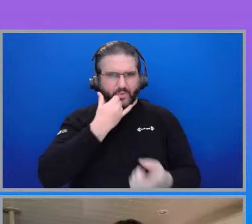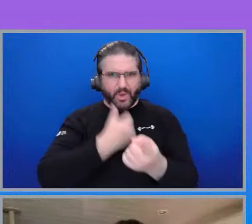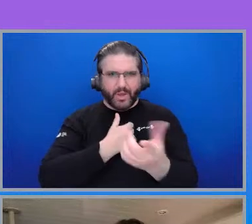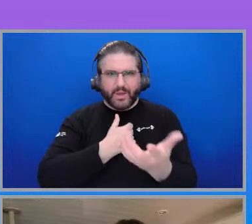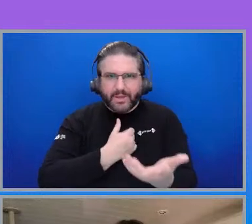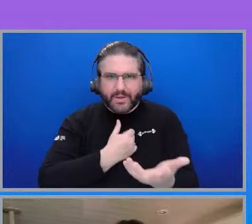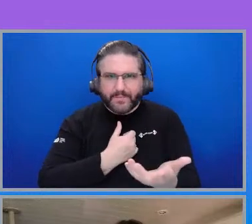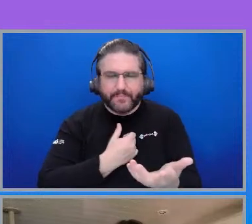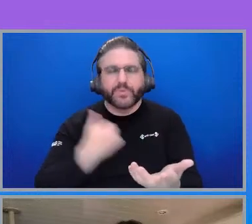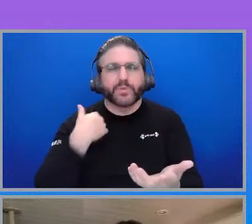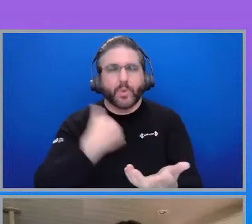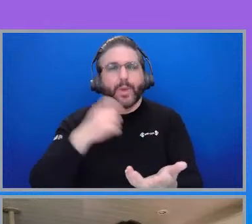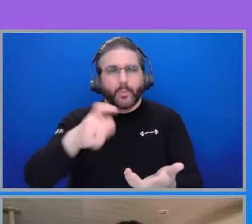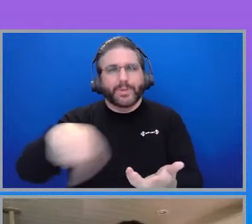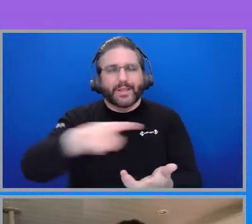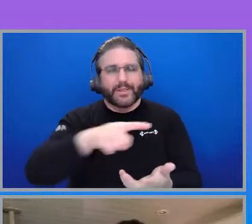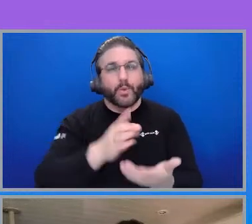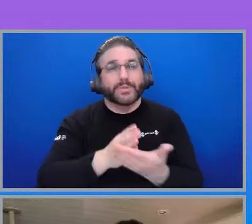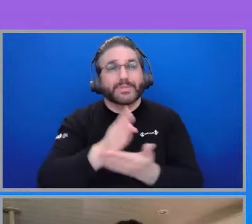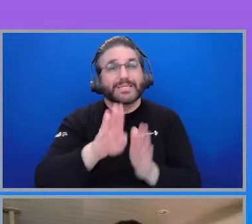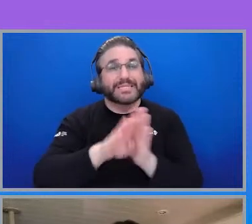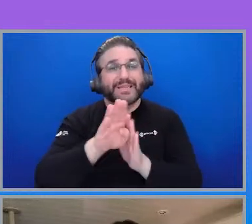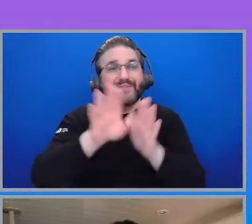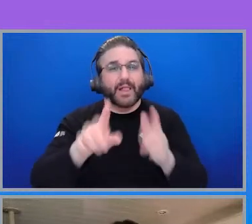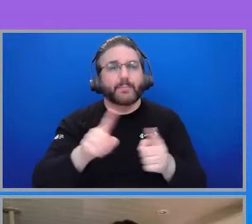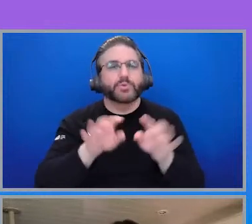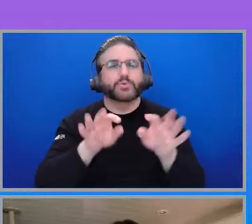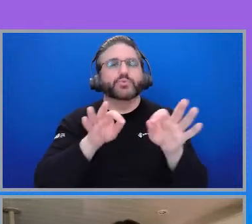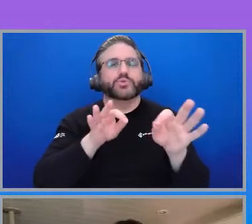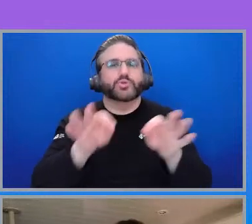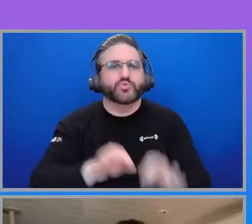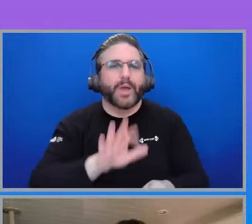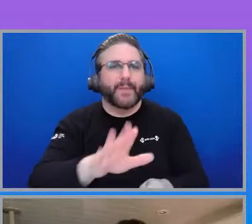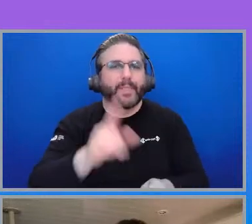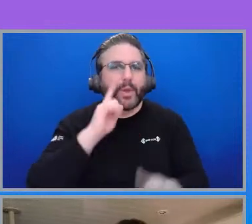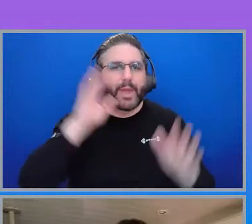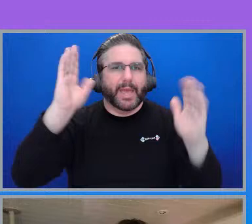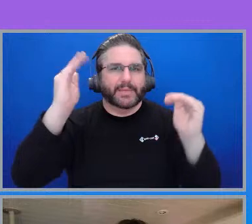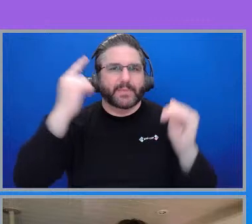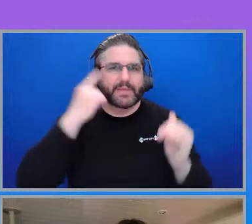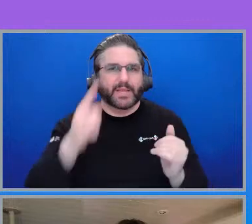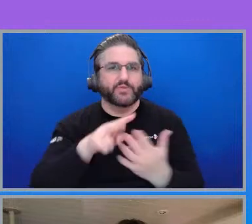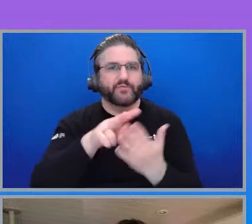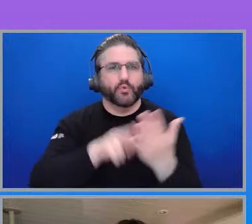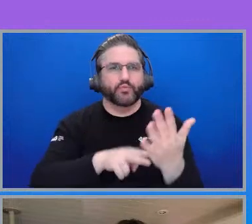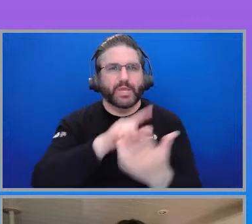to have a way for developers to